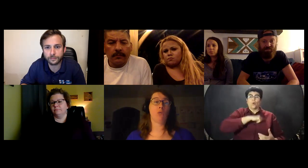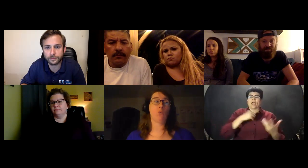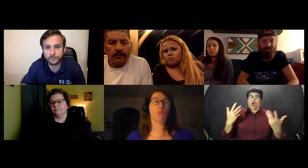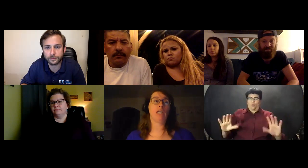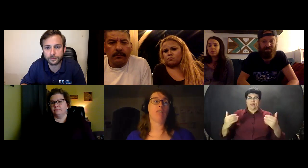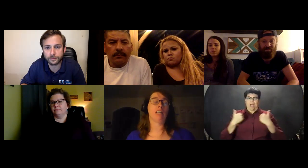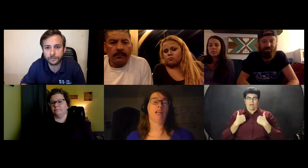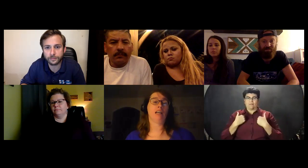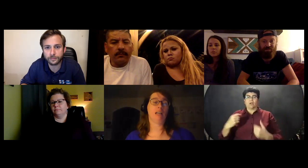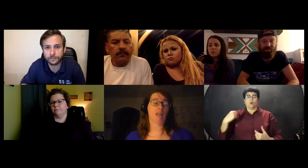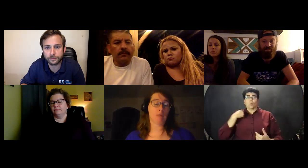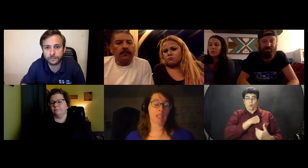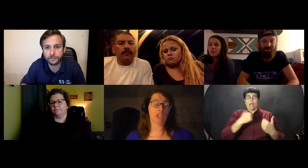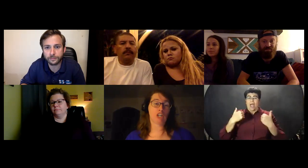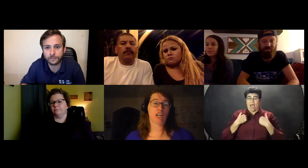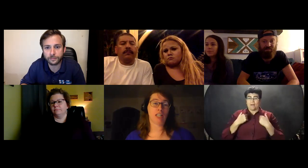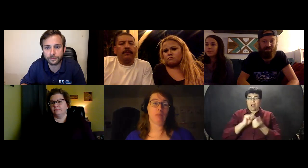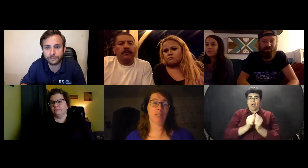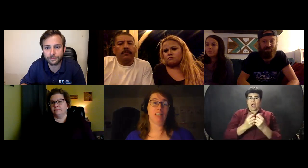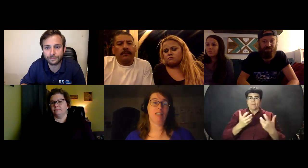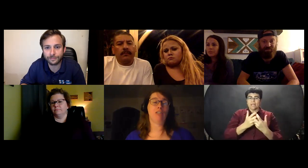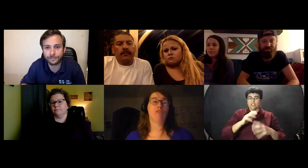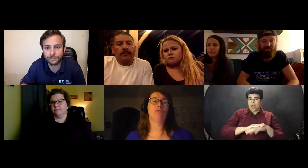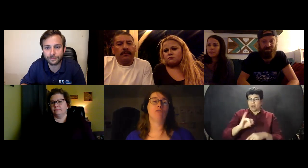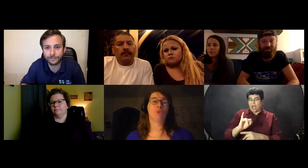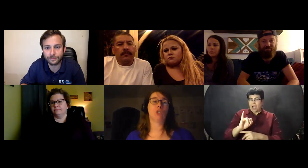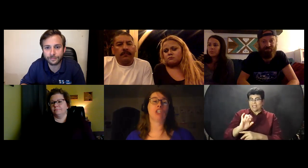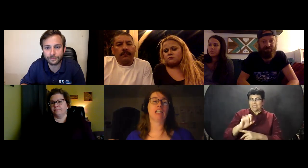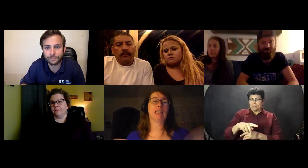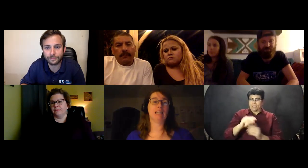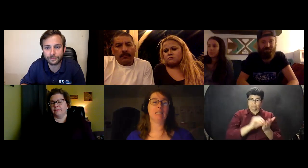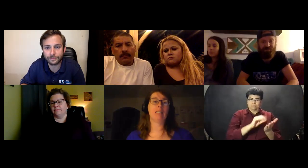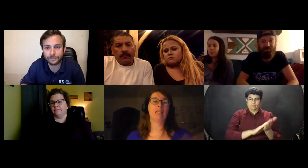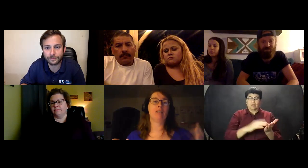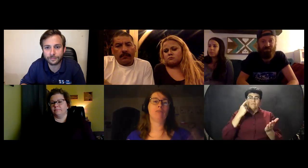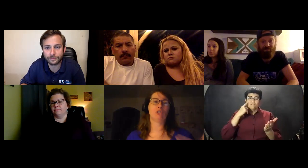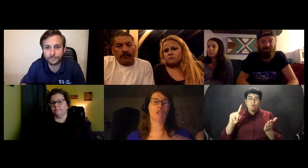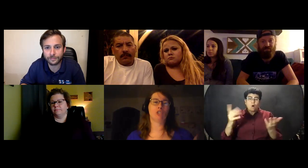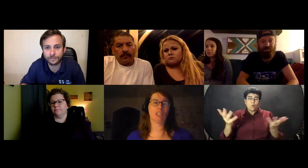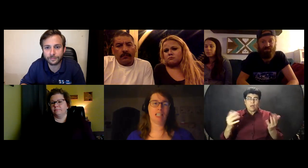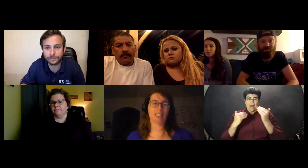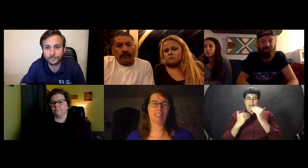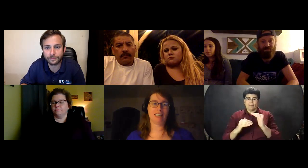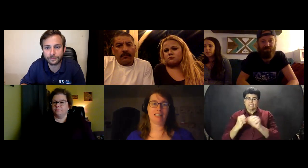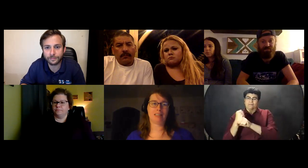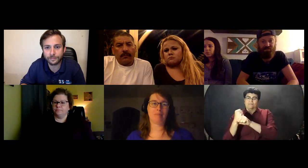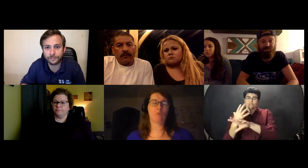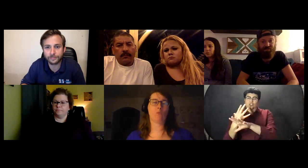we have an accommodation on our iep